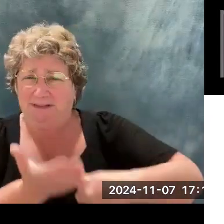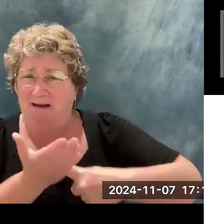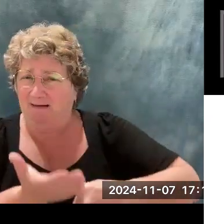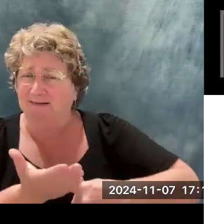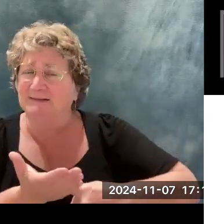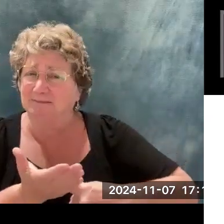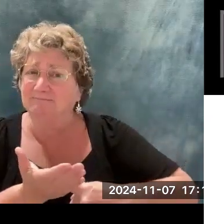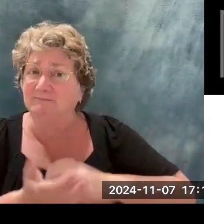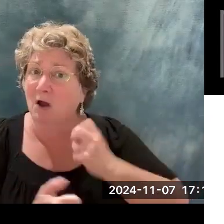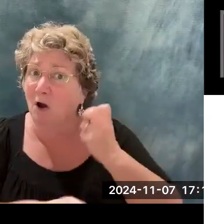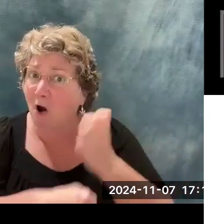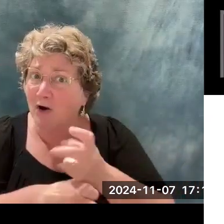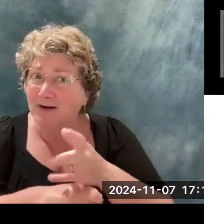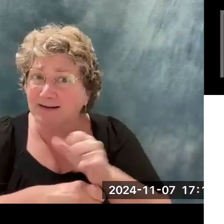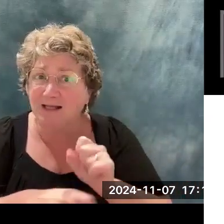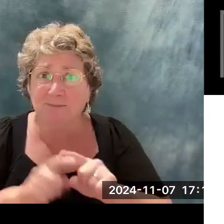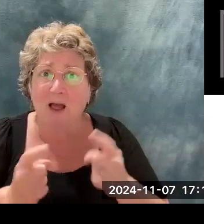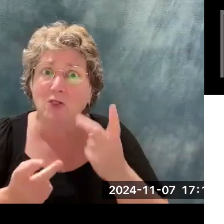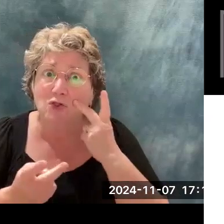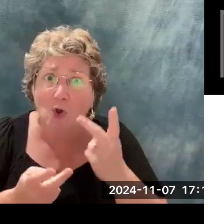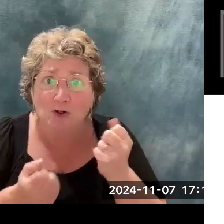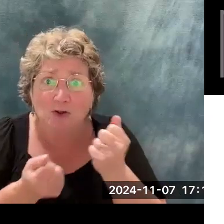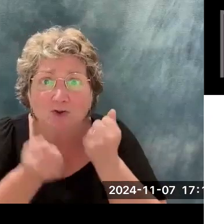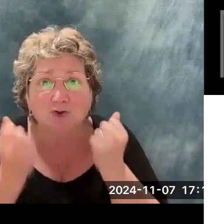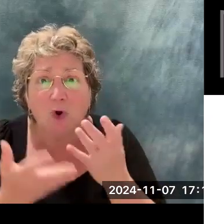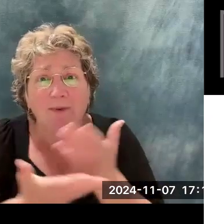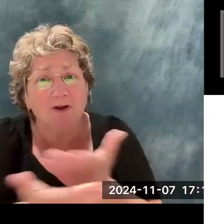attendance, and it is encouraging to be in this space with you all.